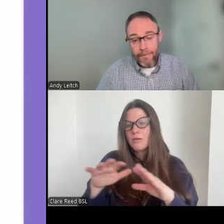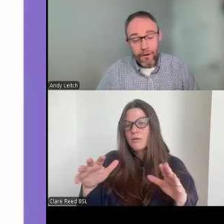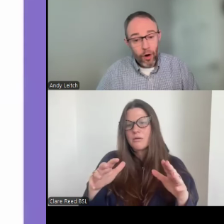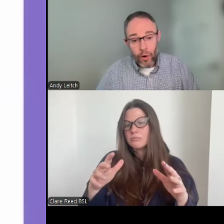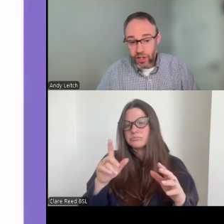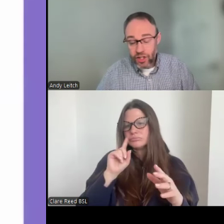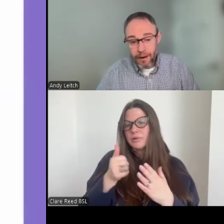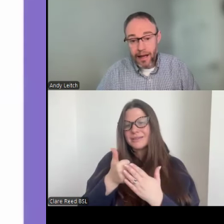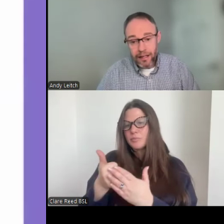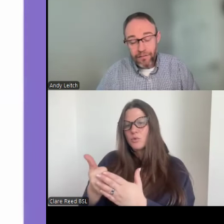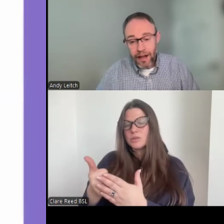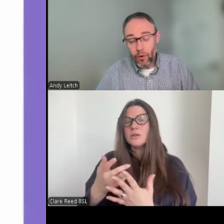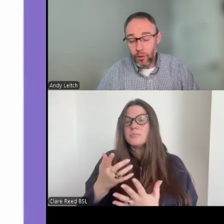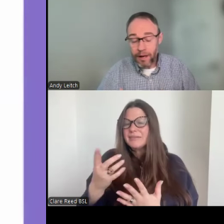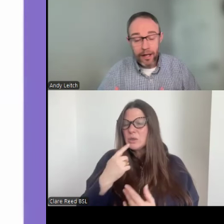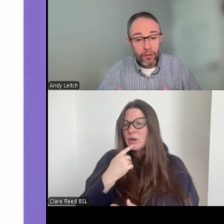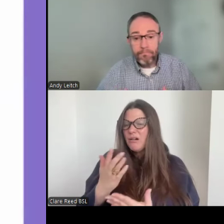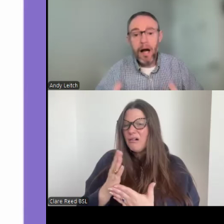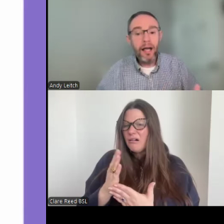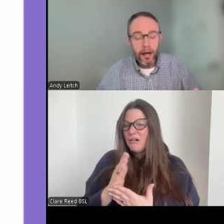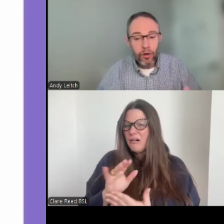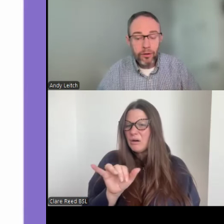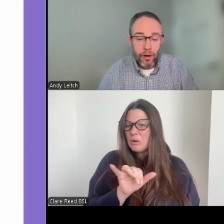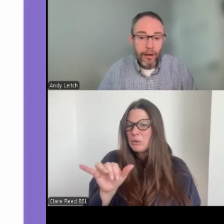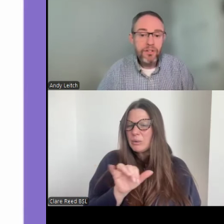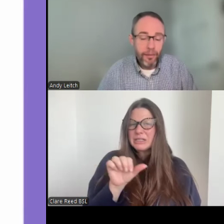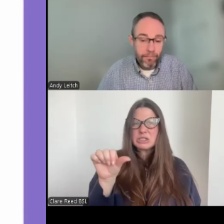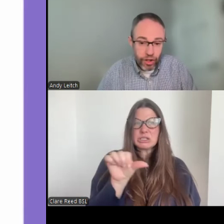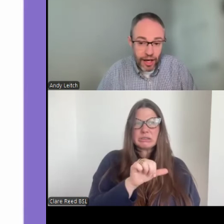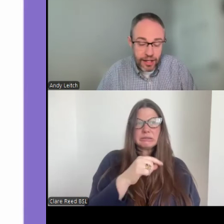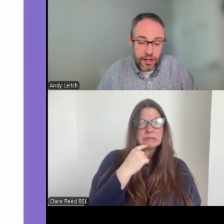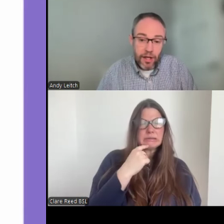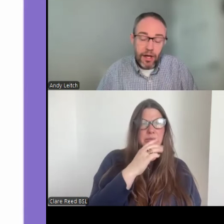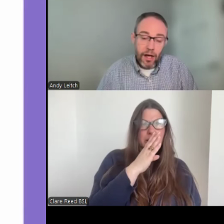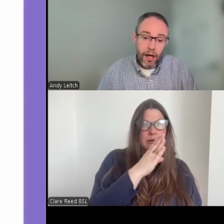If you've got questions about any of that or you're planning on embarking on a website project,